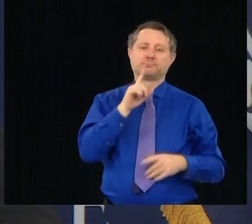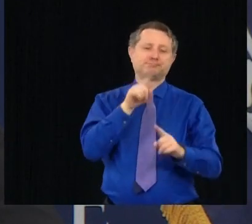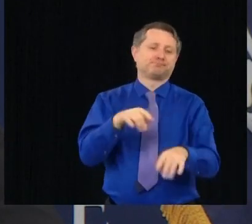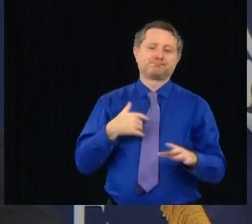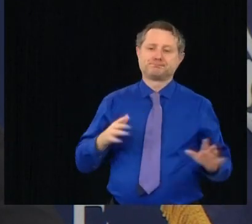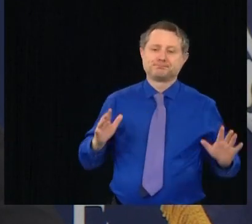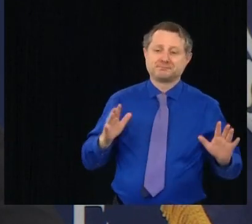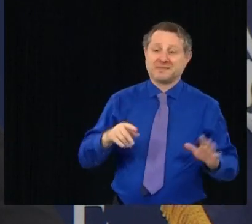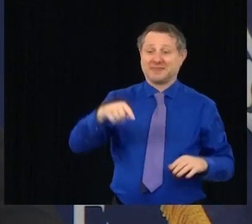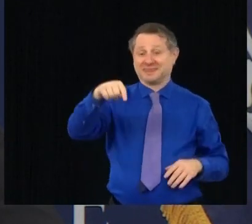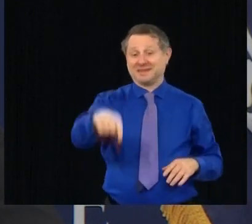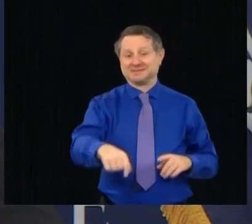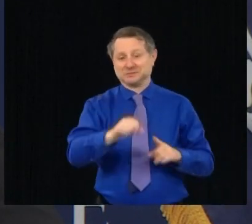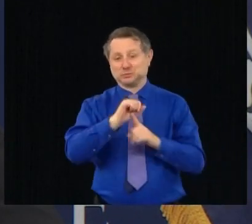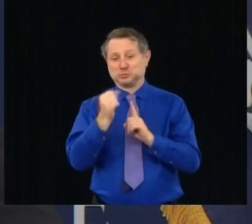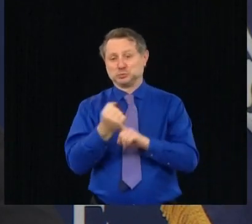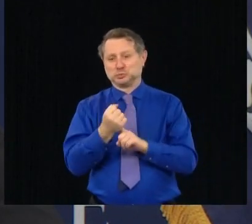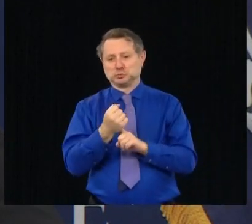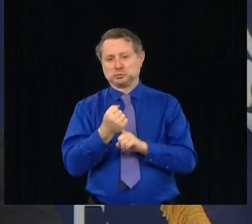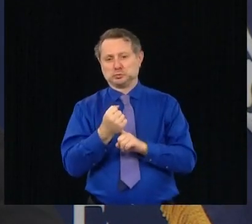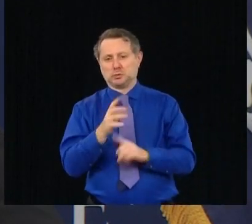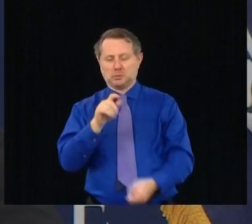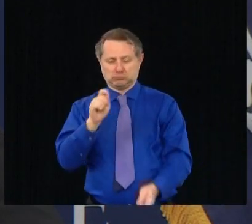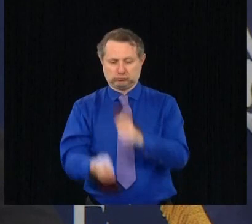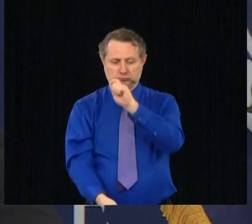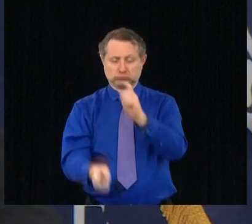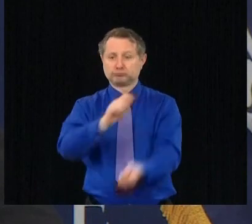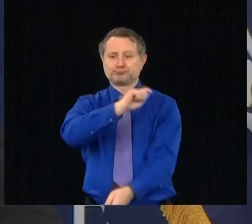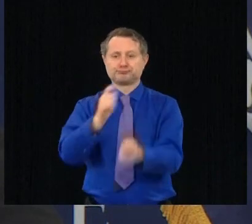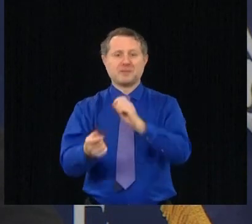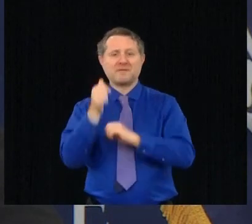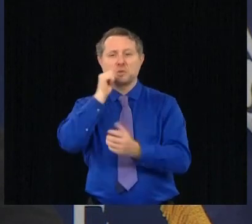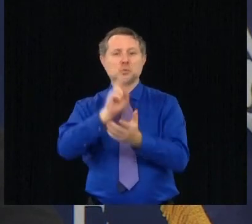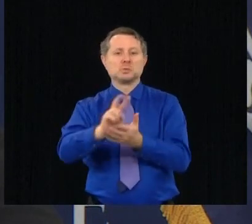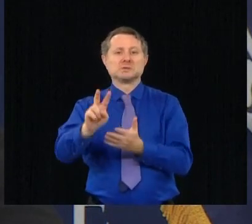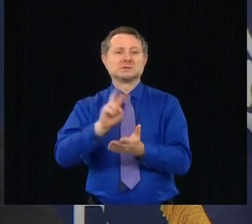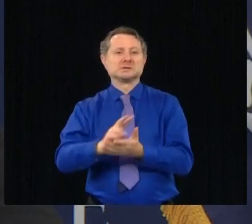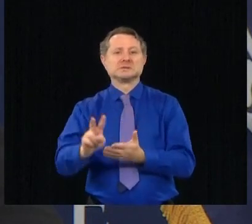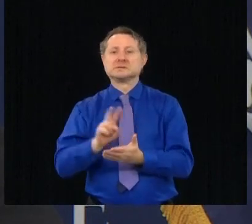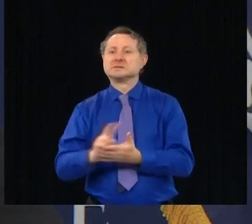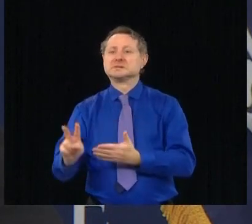ALL IT WOULD BE WOULD BE A GUESS